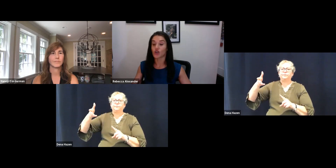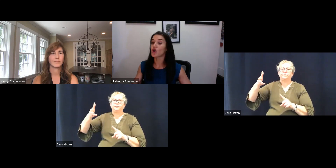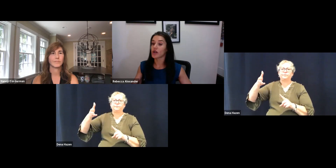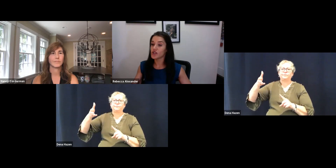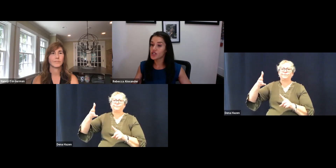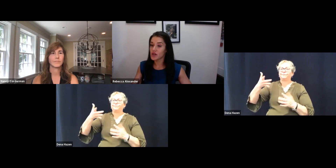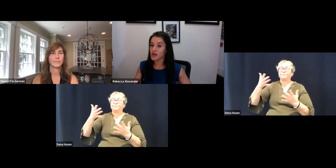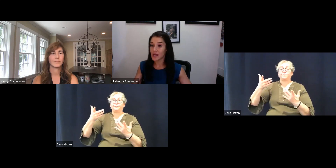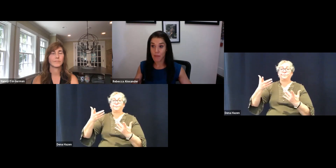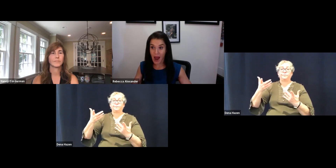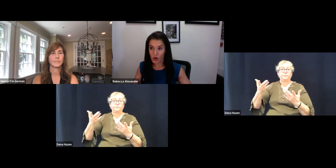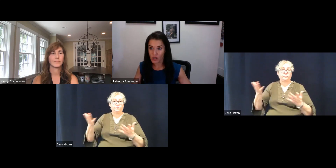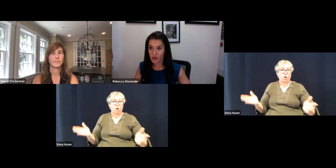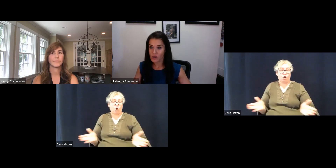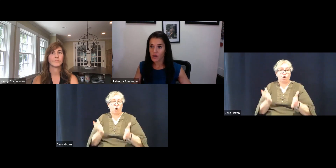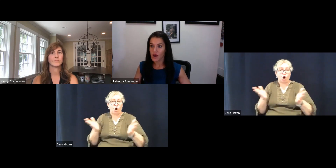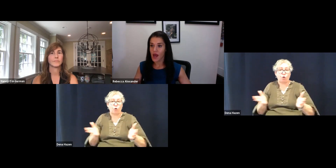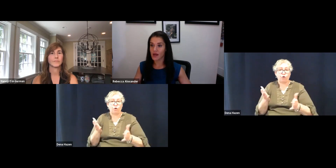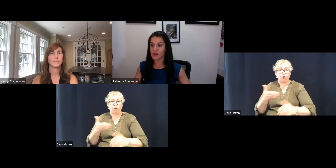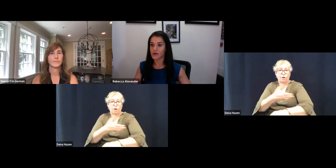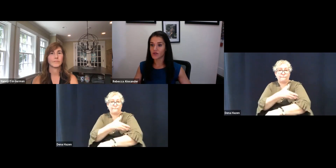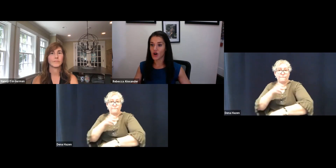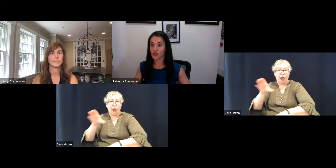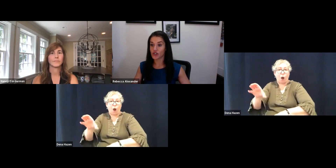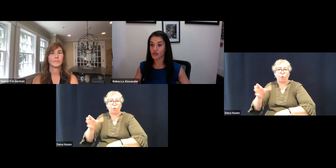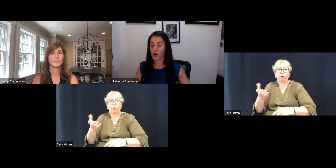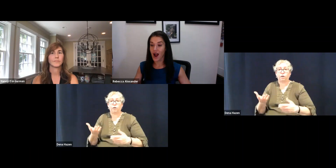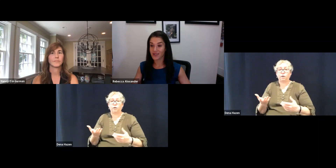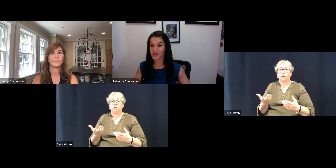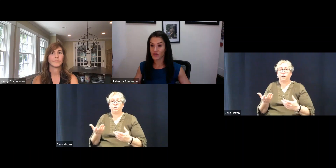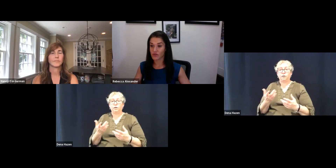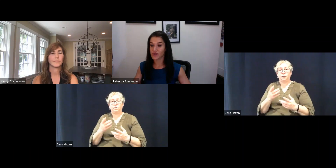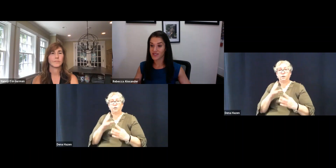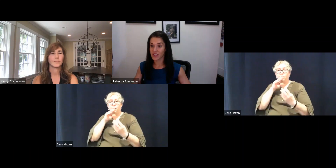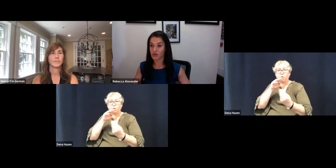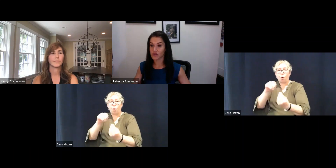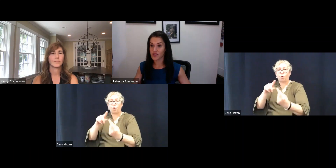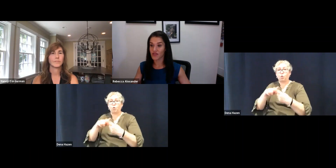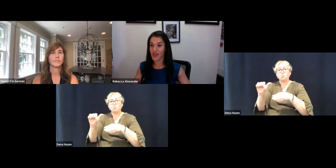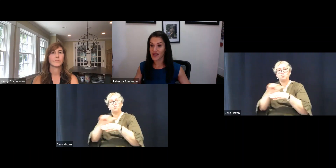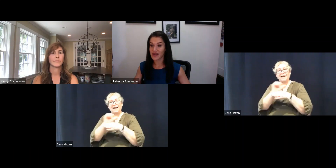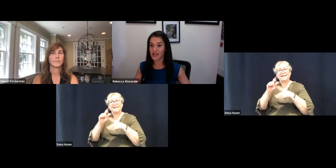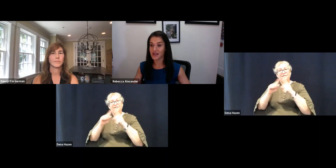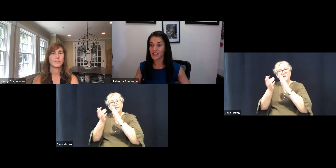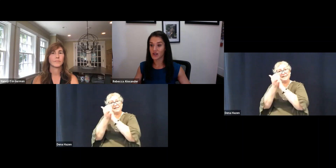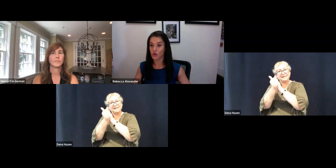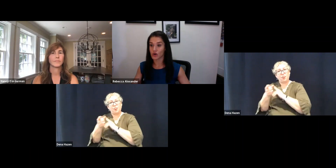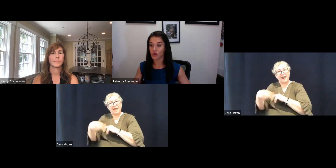encouraged, empowered, and taught to practice sort of the skills that they need in order